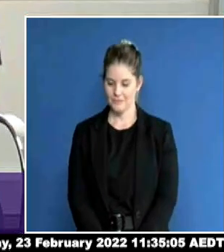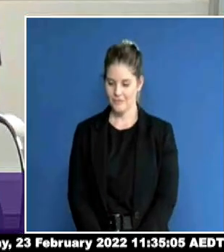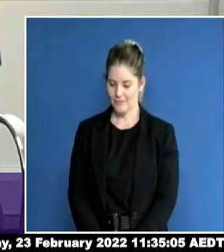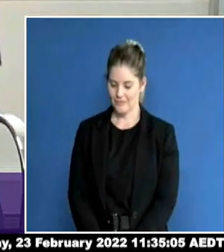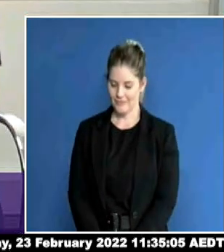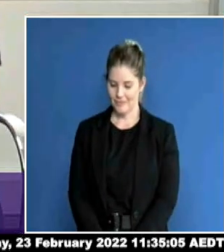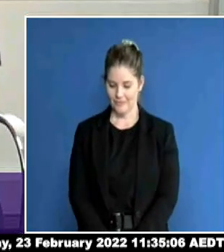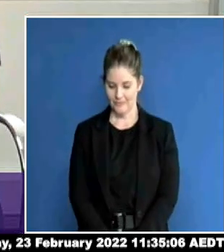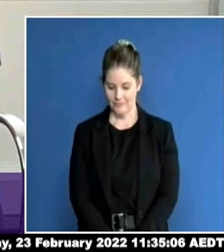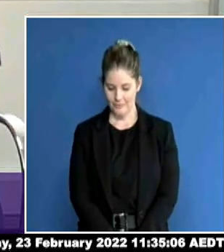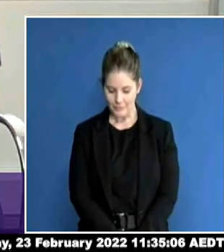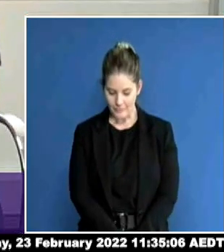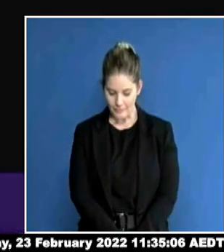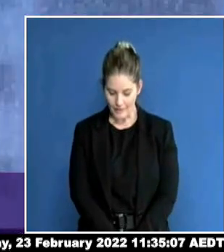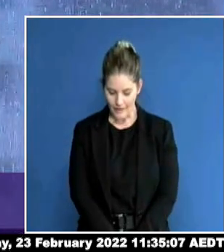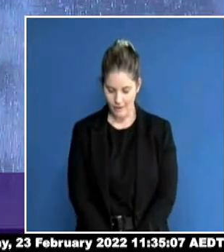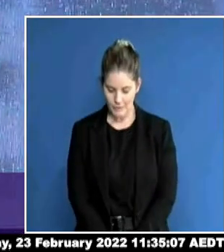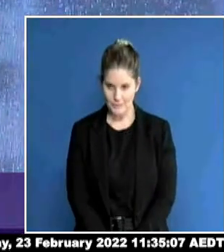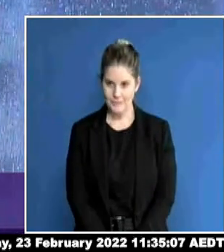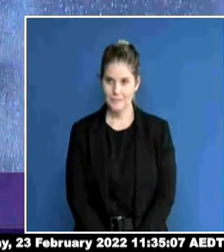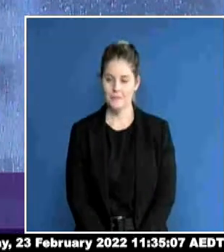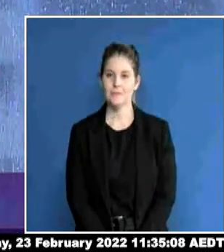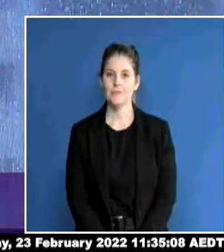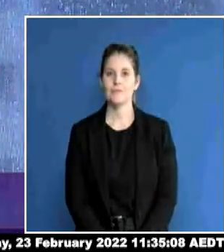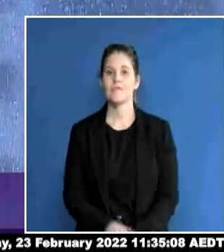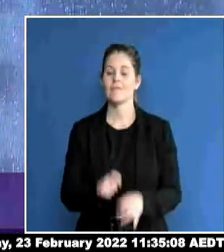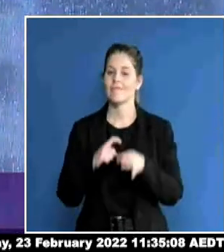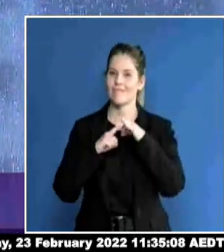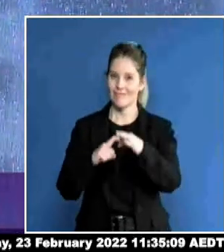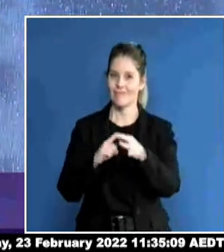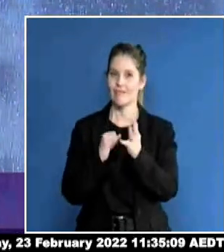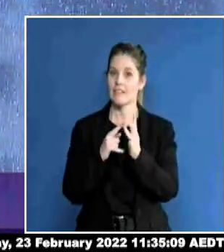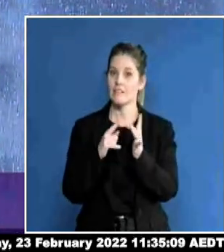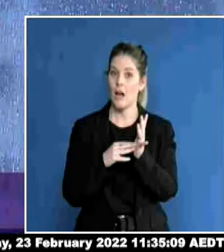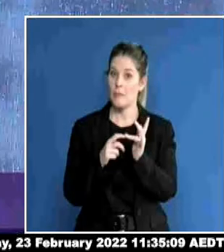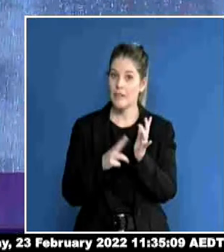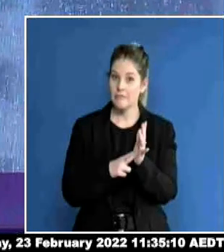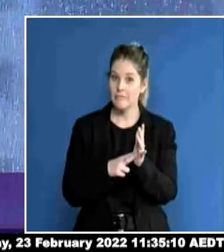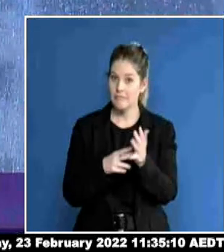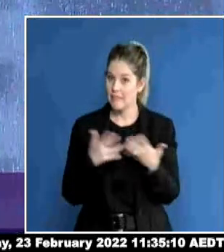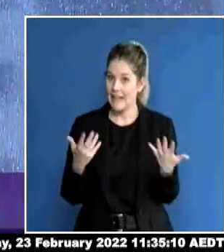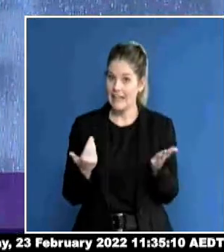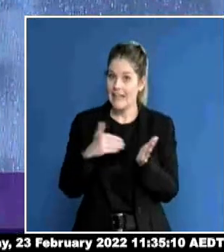And, Simon, did you want to contribute to this issue?